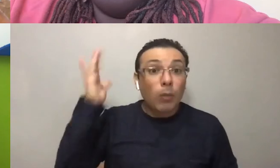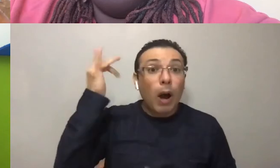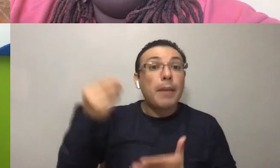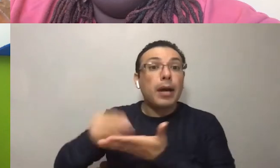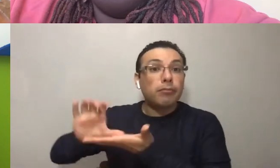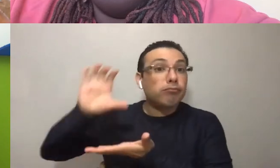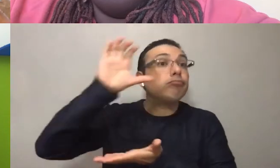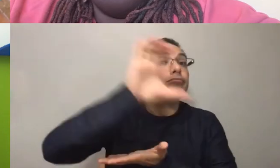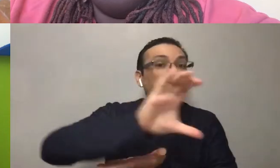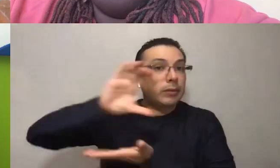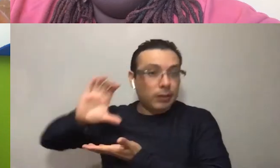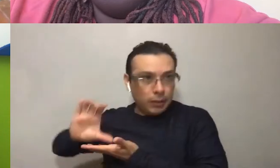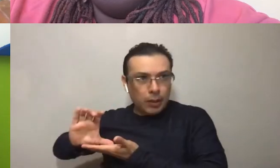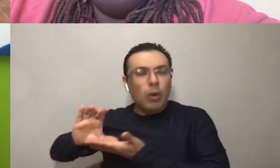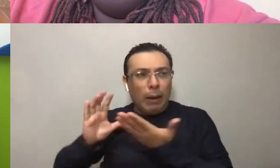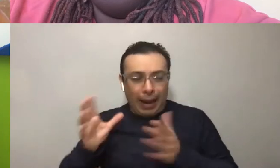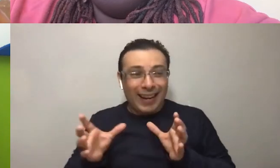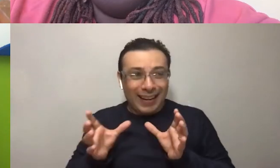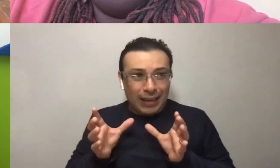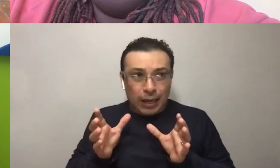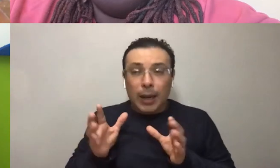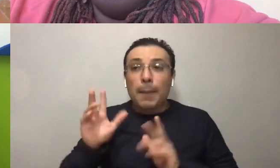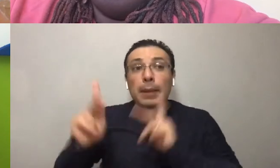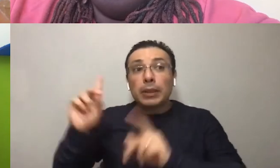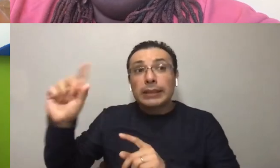being inclusive of people with disabilities in that process. And put it in writing.